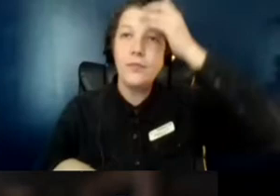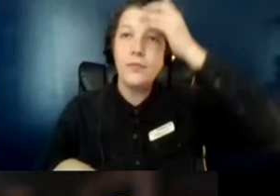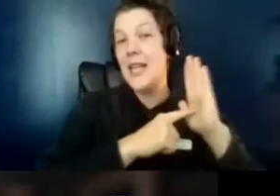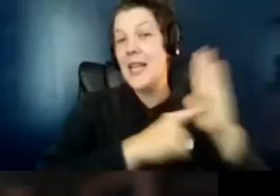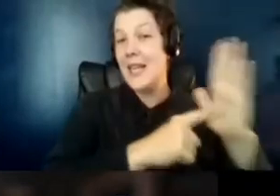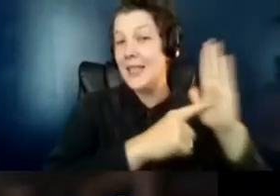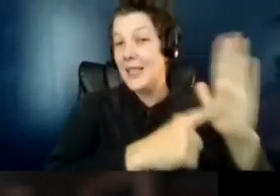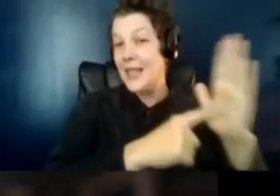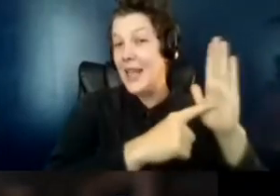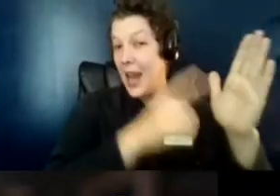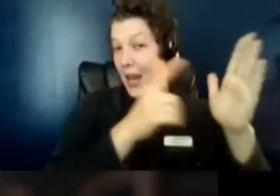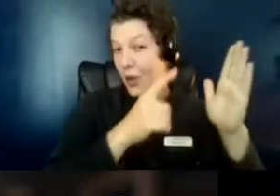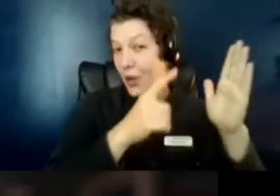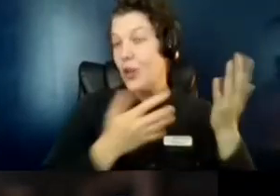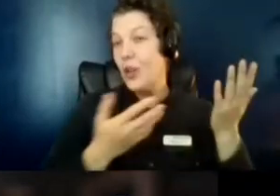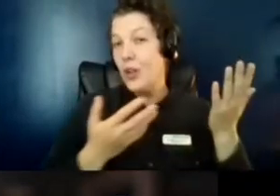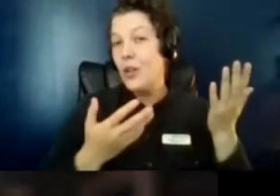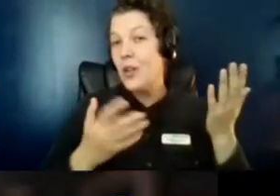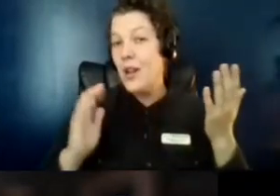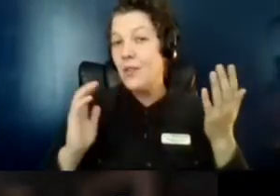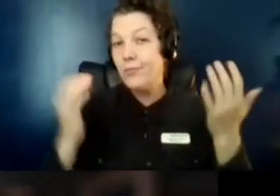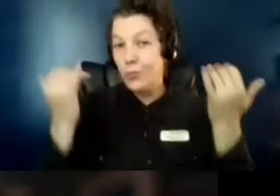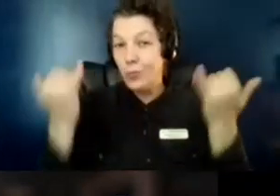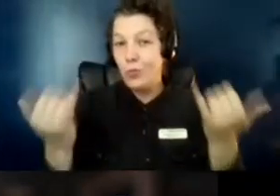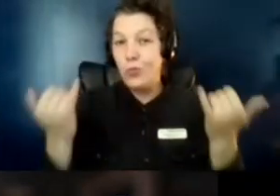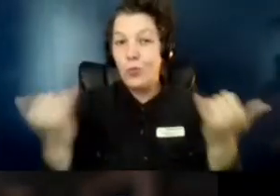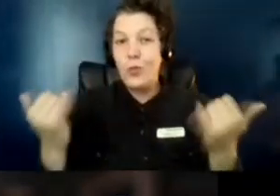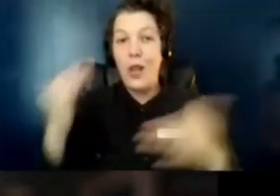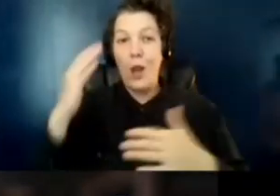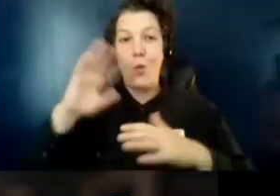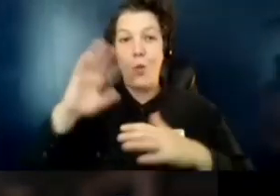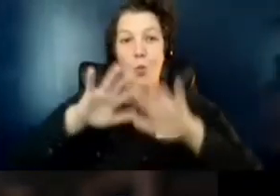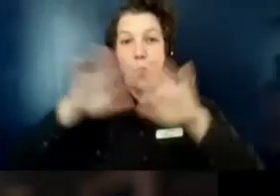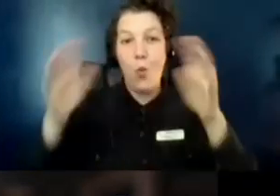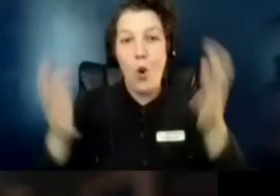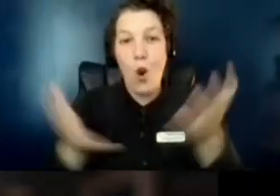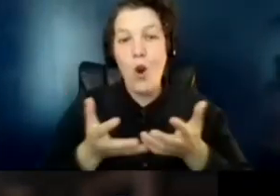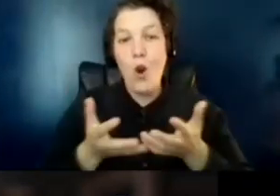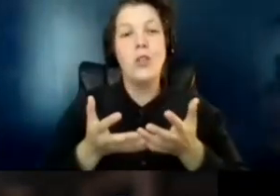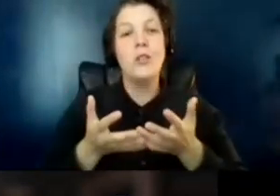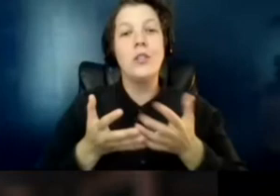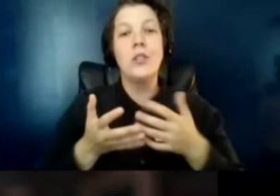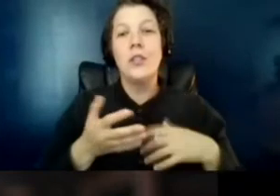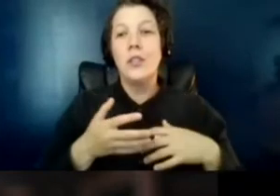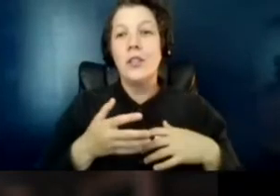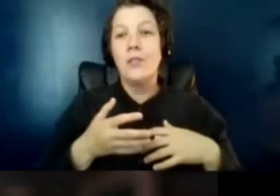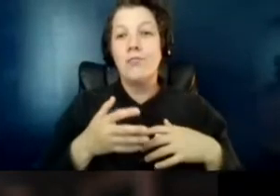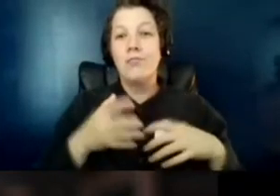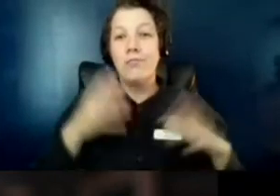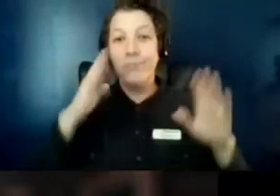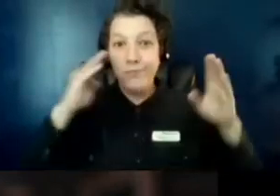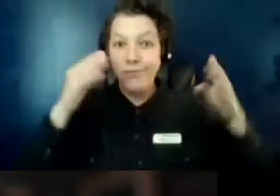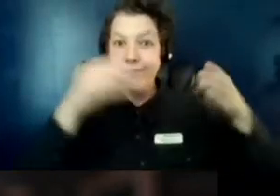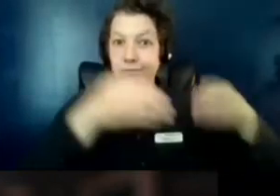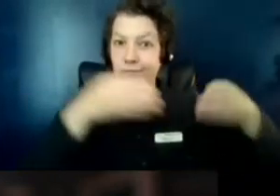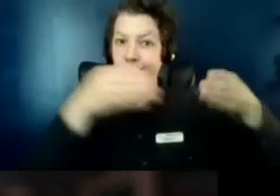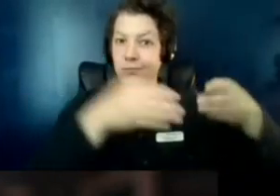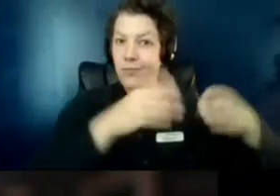basic concept, this designing for the average has been getting us into trouble now for decades.